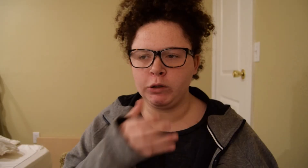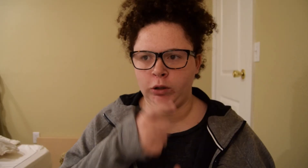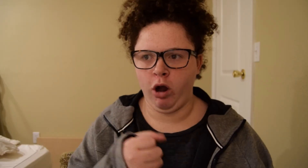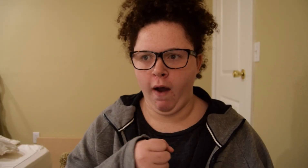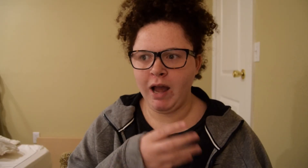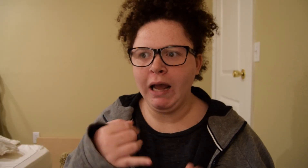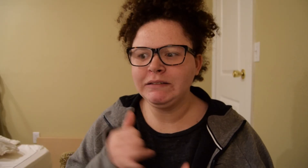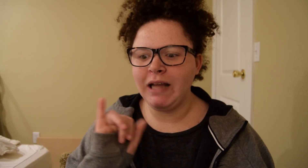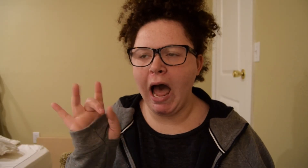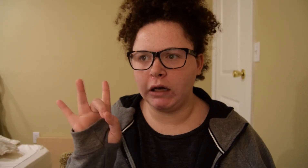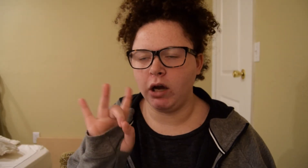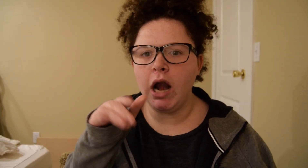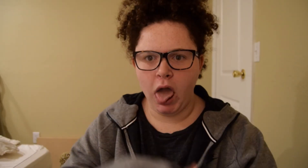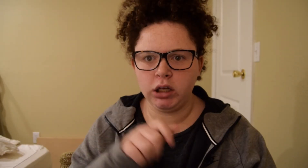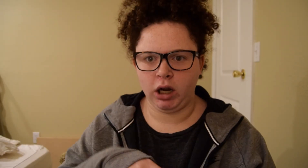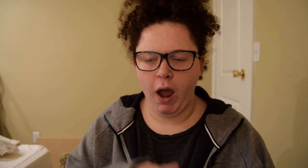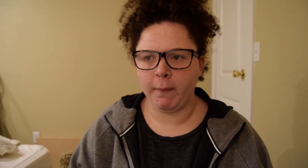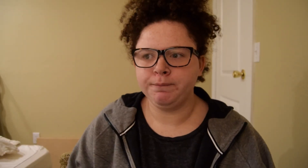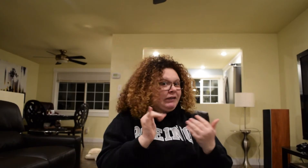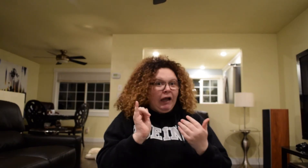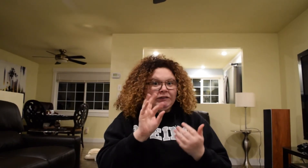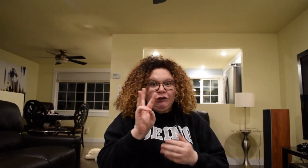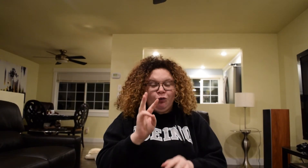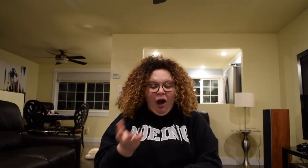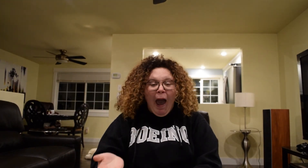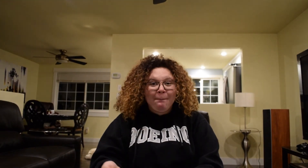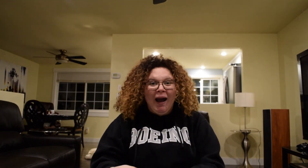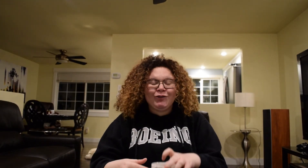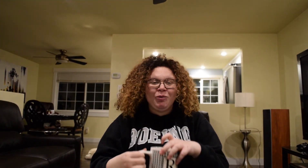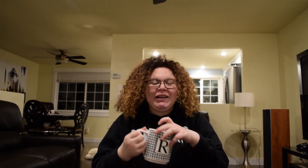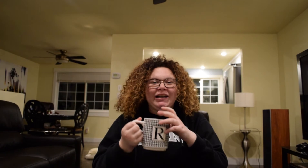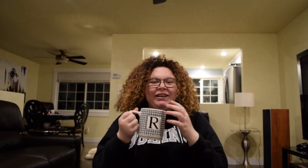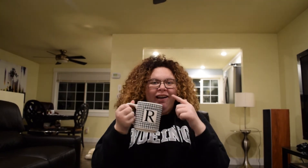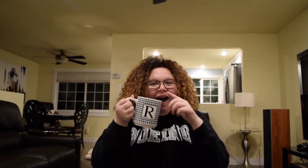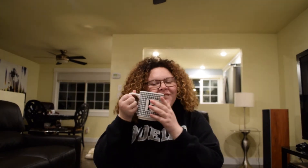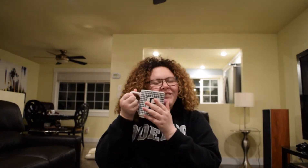I'm drinking coffee and it's like 8 at night time It's like 6 and I'm still drinking coffee